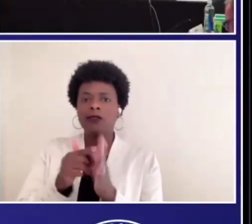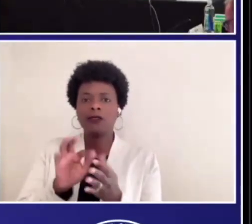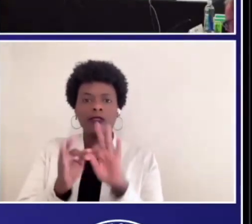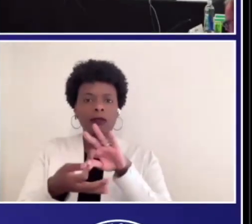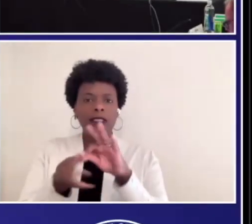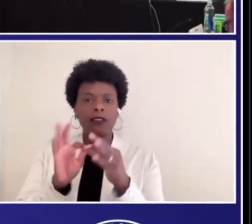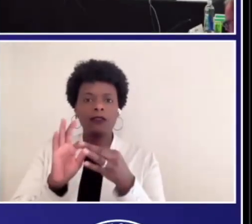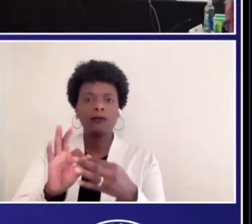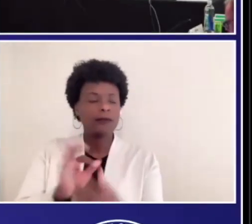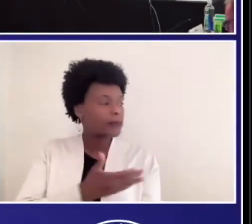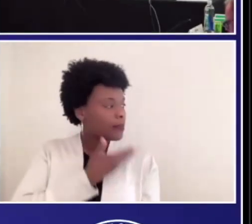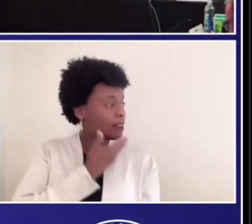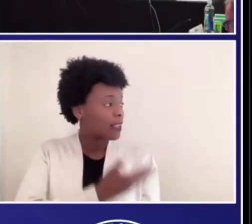Thank you for that clarification, Jake.